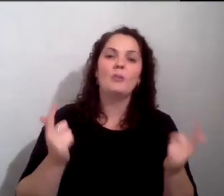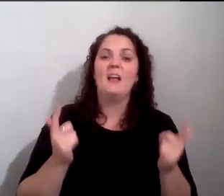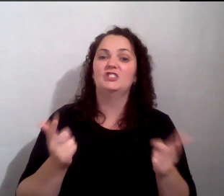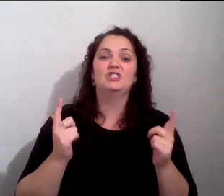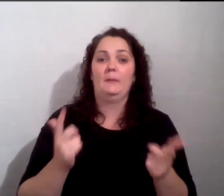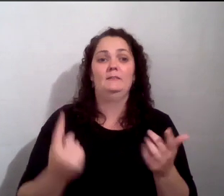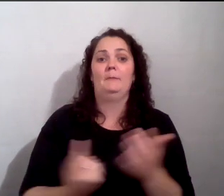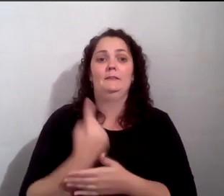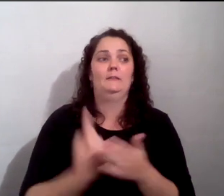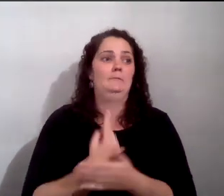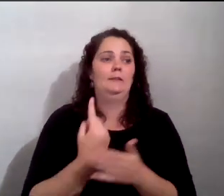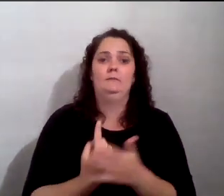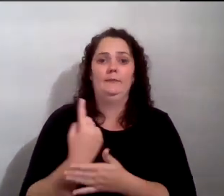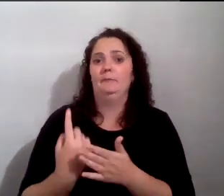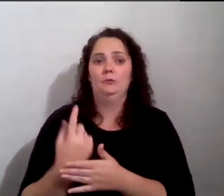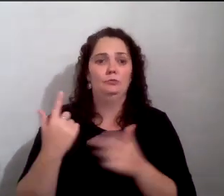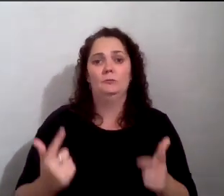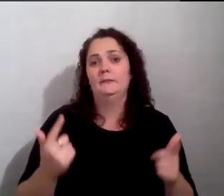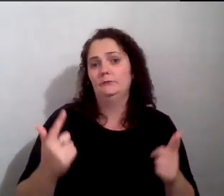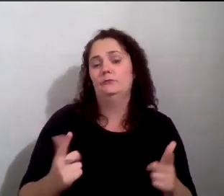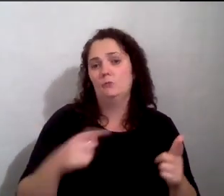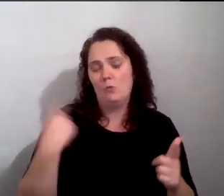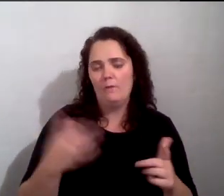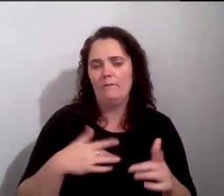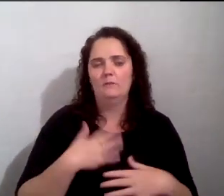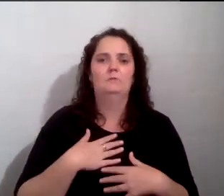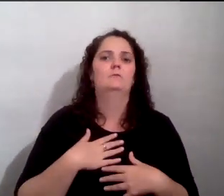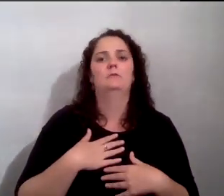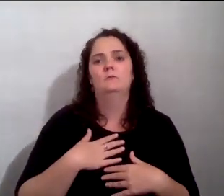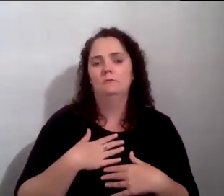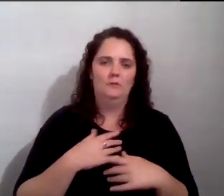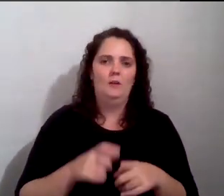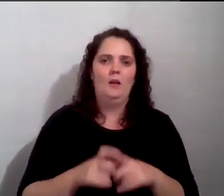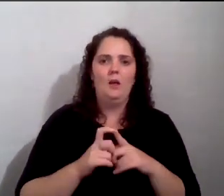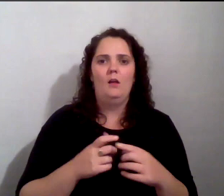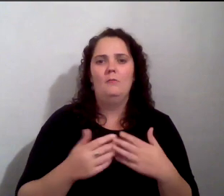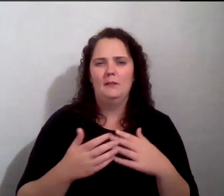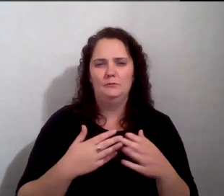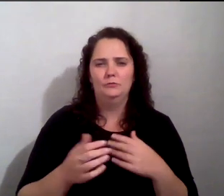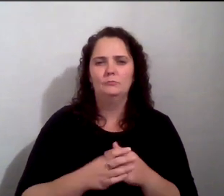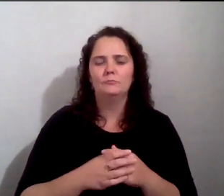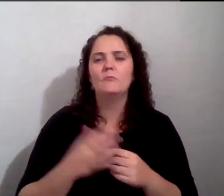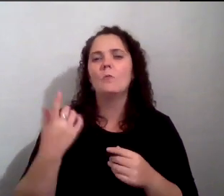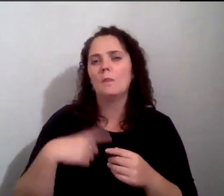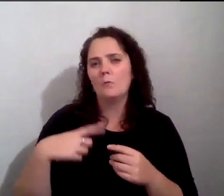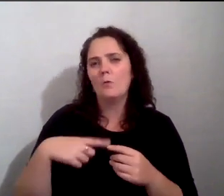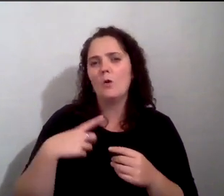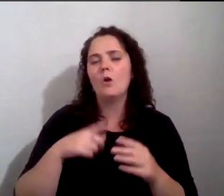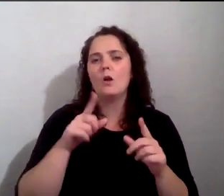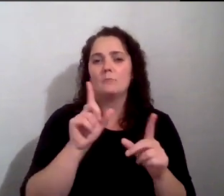almost there's just too much going on and it's almost more than any of us can manage. And so I probably wanted to strip it